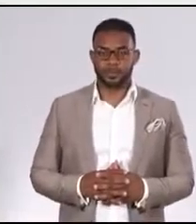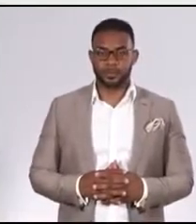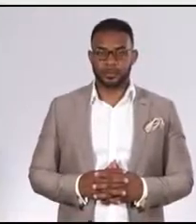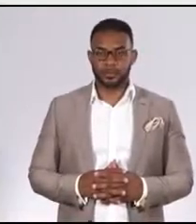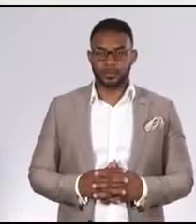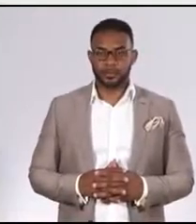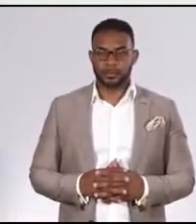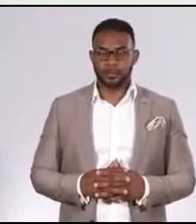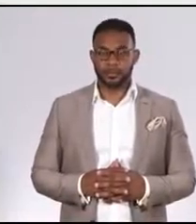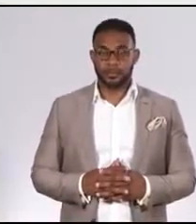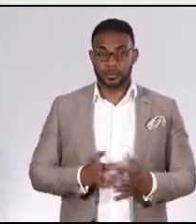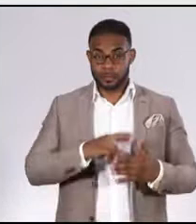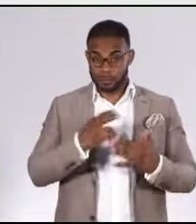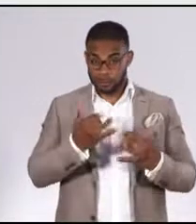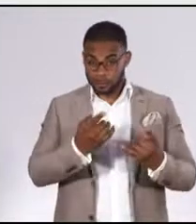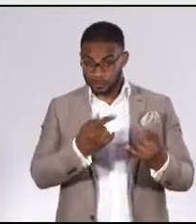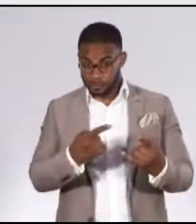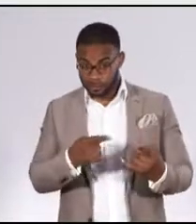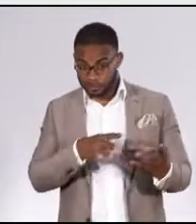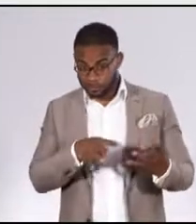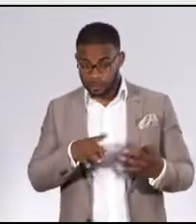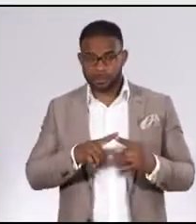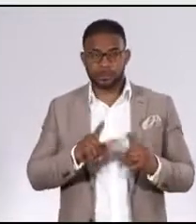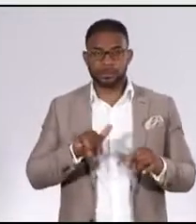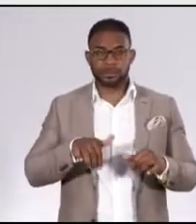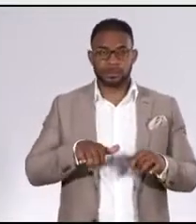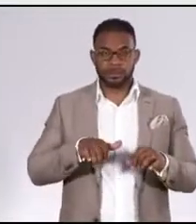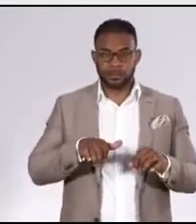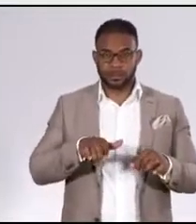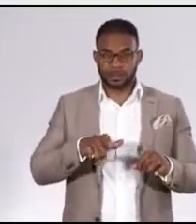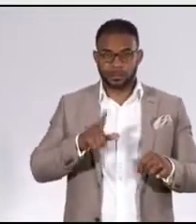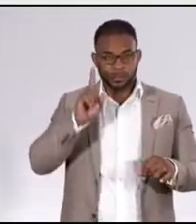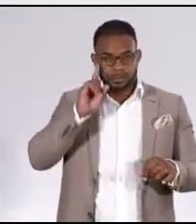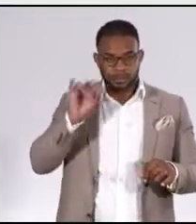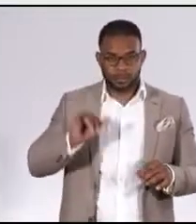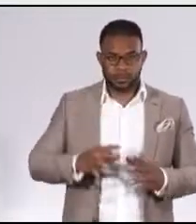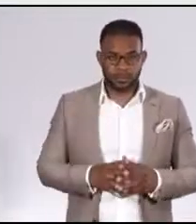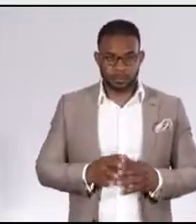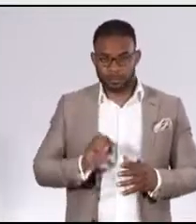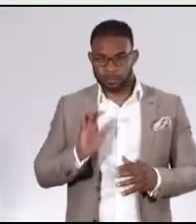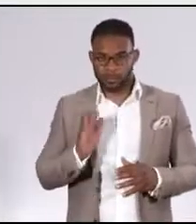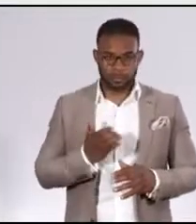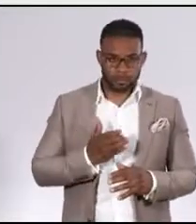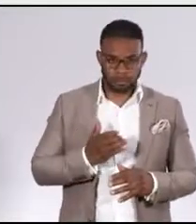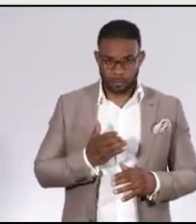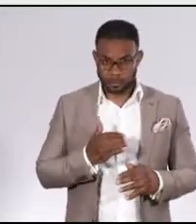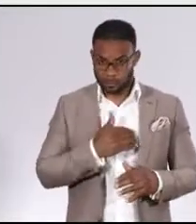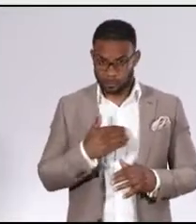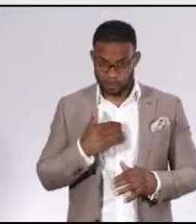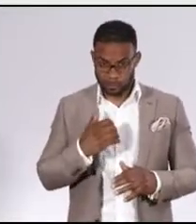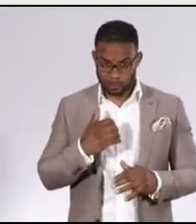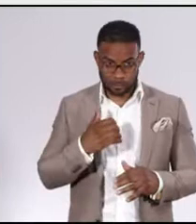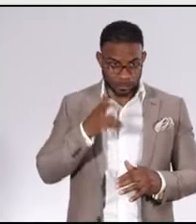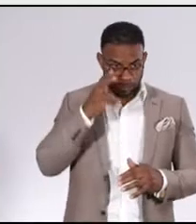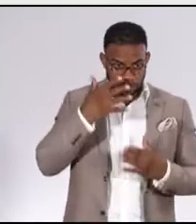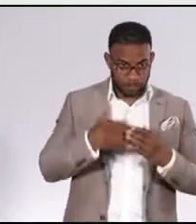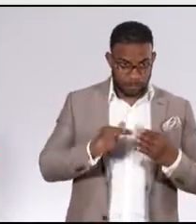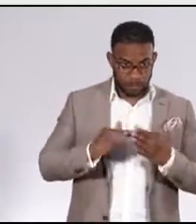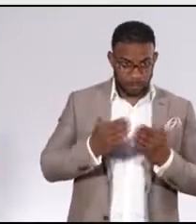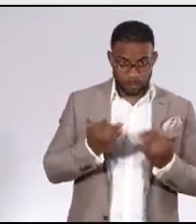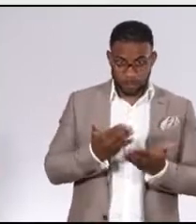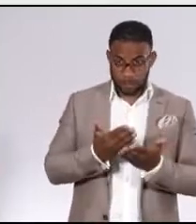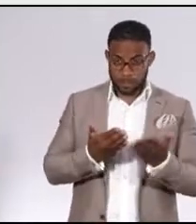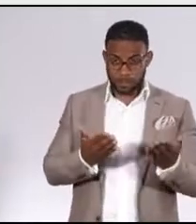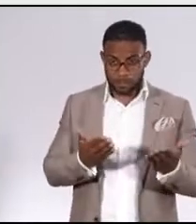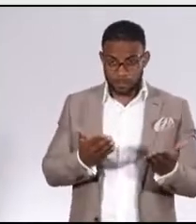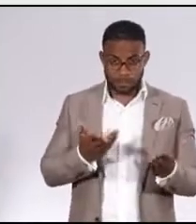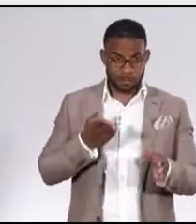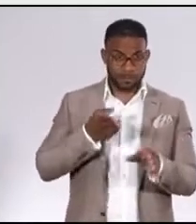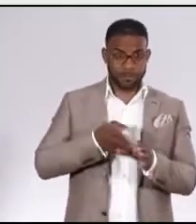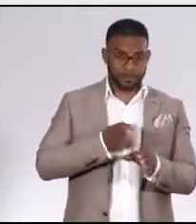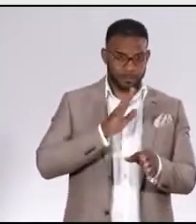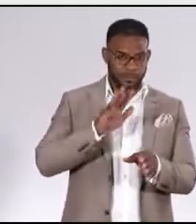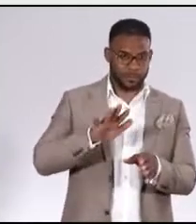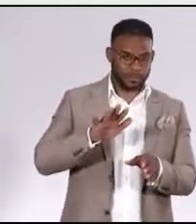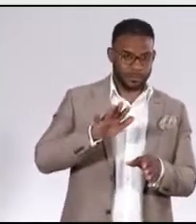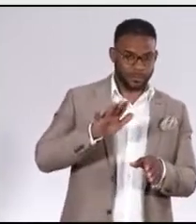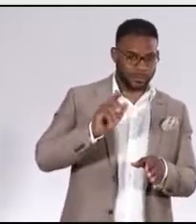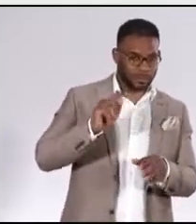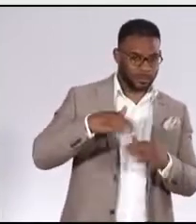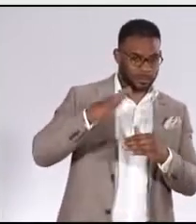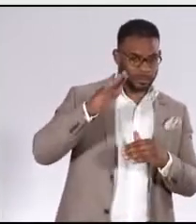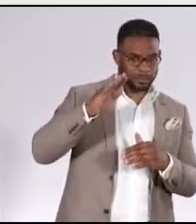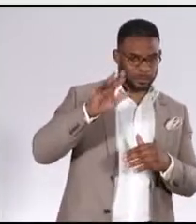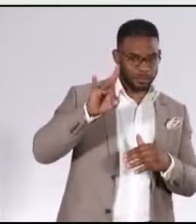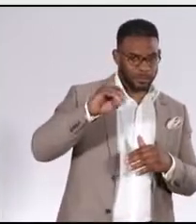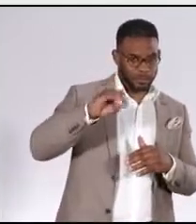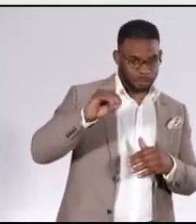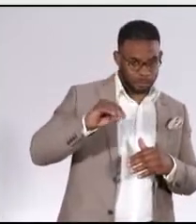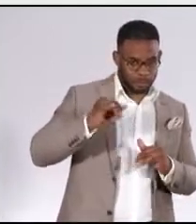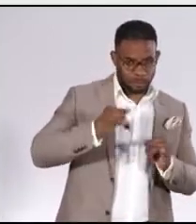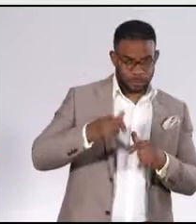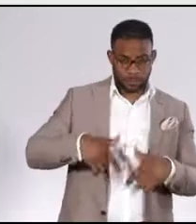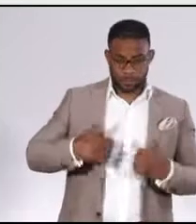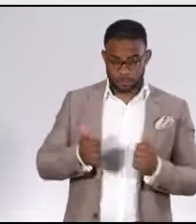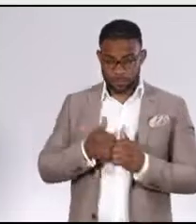So results are still coming in, but as it stands, it looks like um of our members of the hearing loss community. Today, uh participation is about a little over 80% or individuals living with hearing loss themselves.